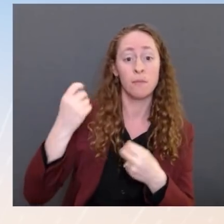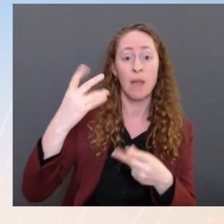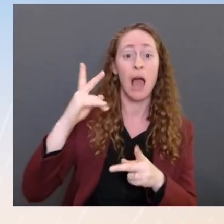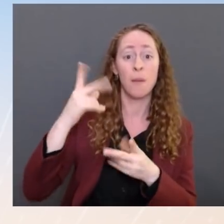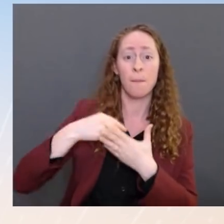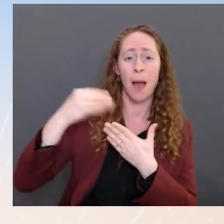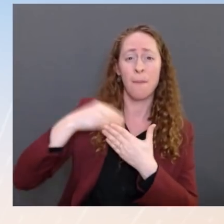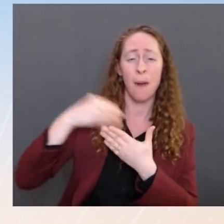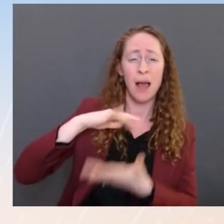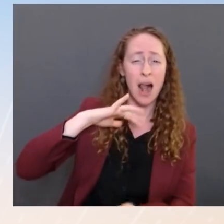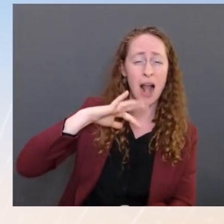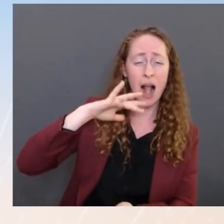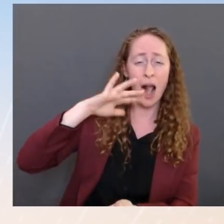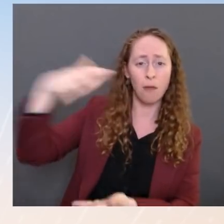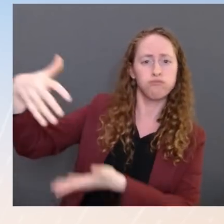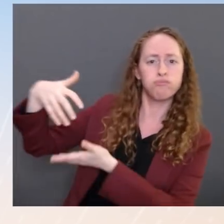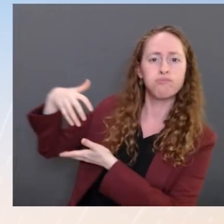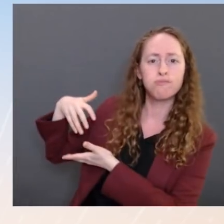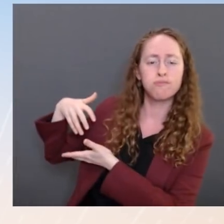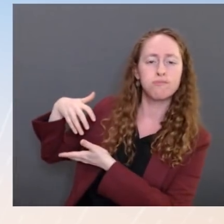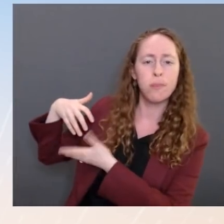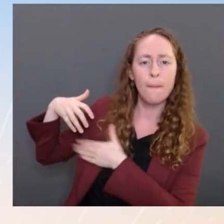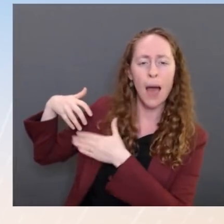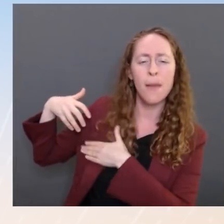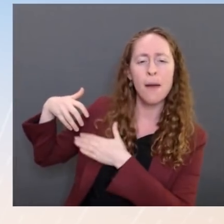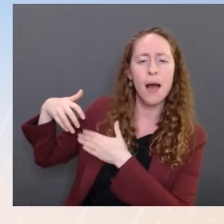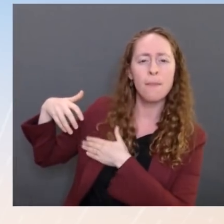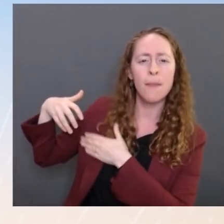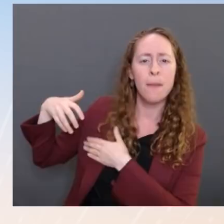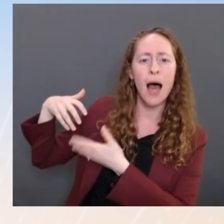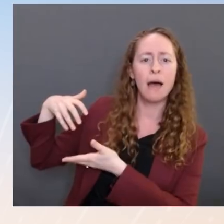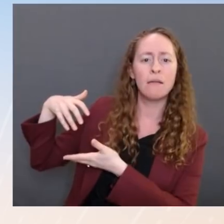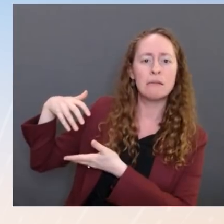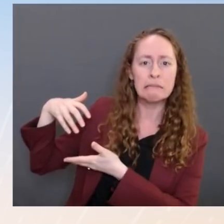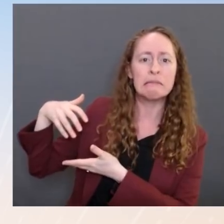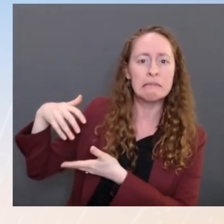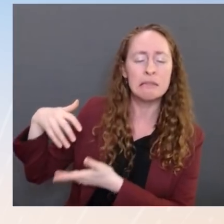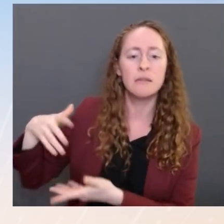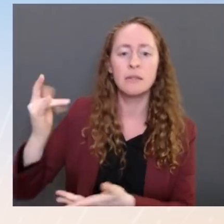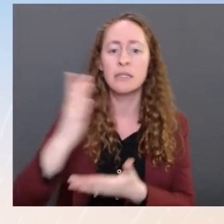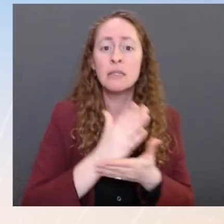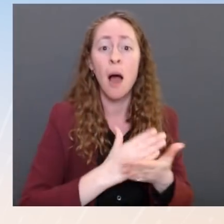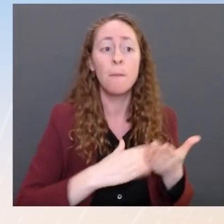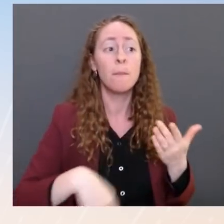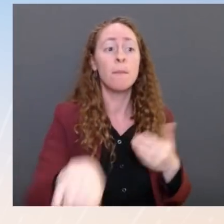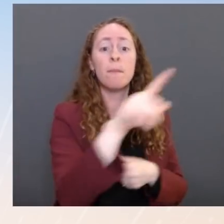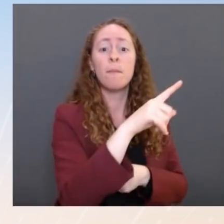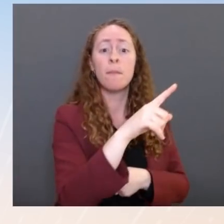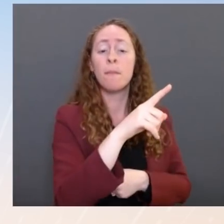because they are trying to profit off of fearful parents. So that is also something we're focused on taking efforts